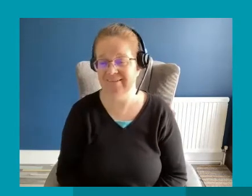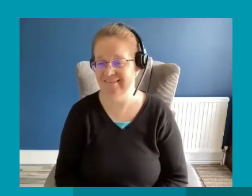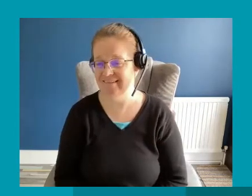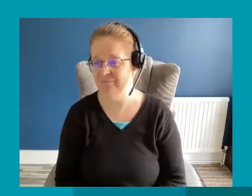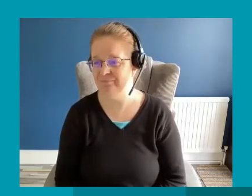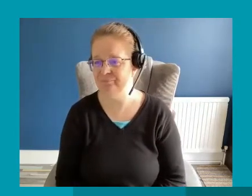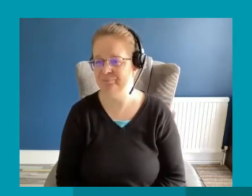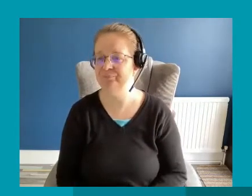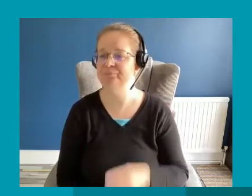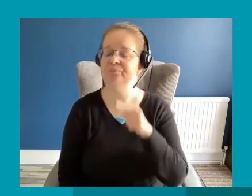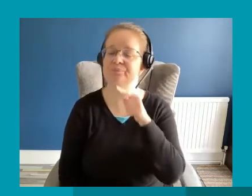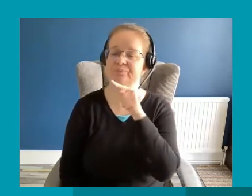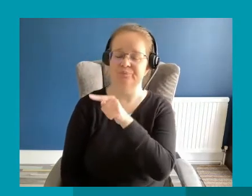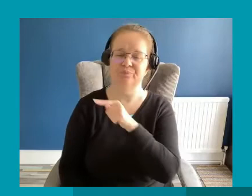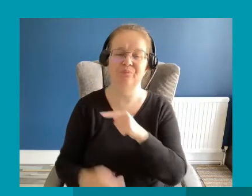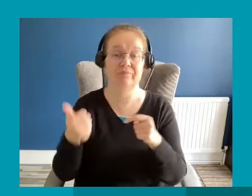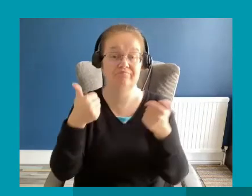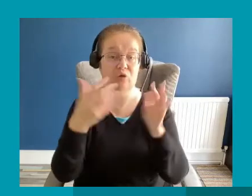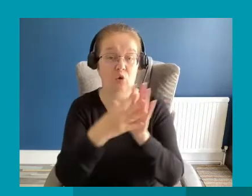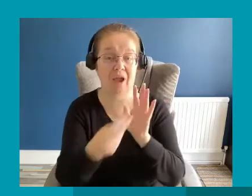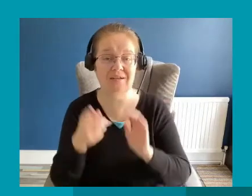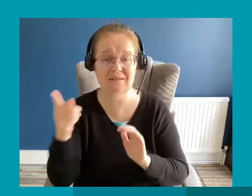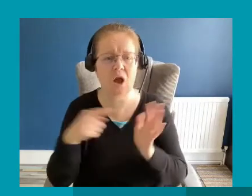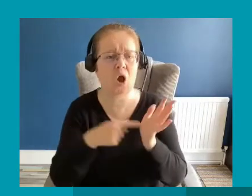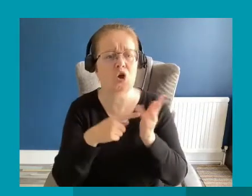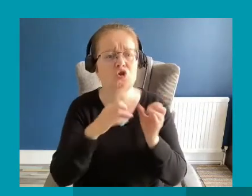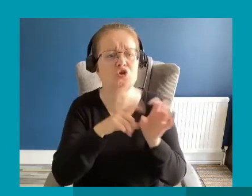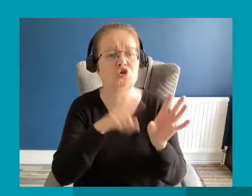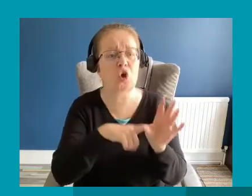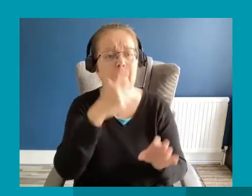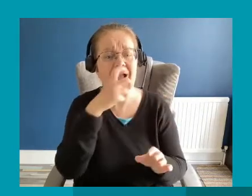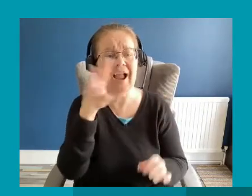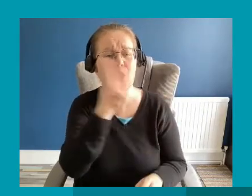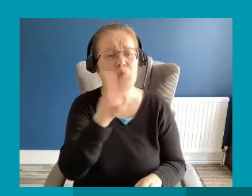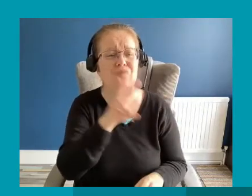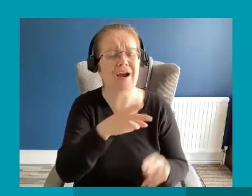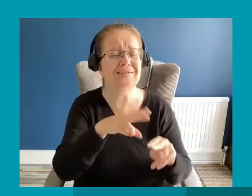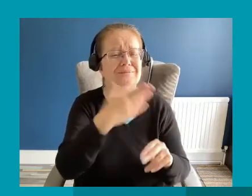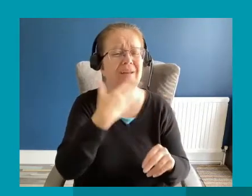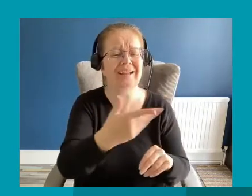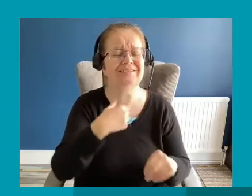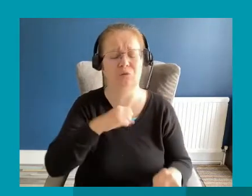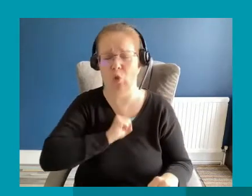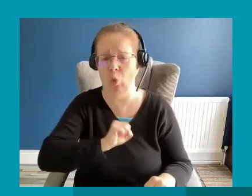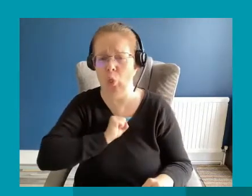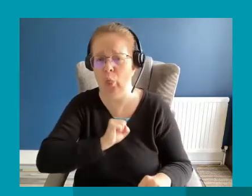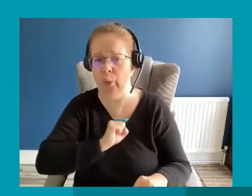OK, so here's an example Toby I'm going to get you to read this out if you don't mind,